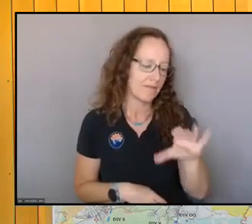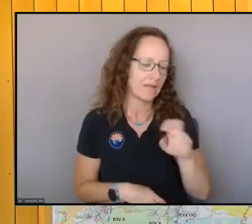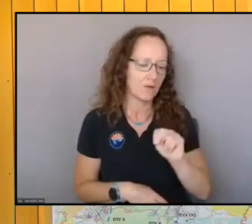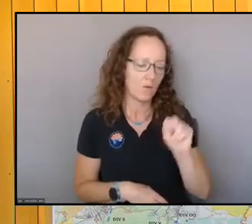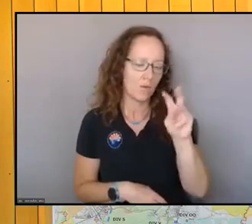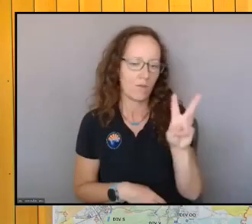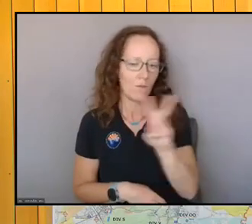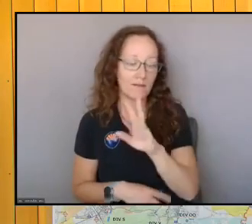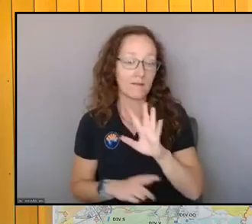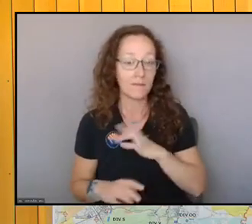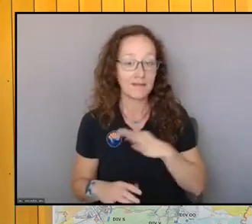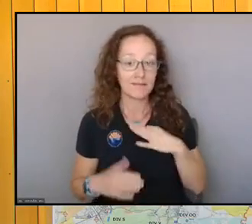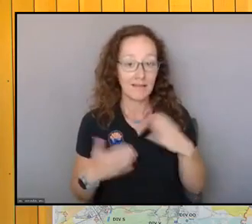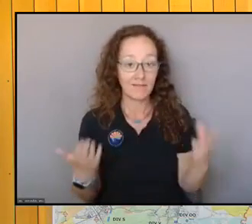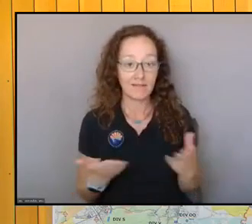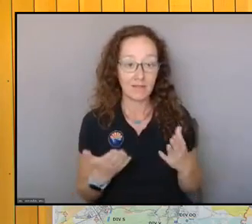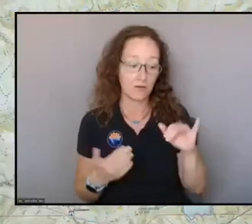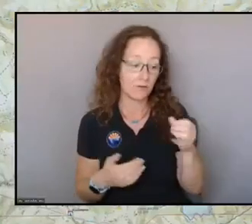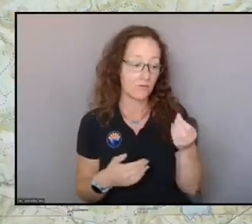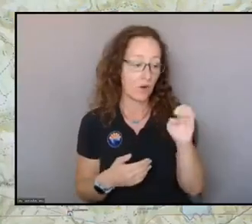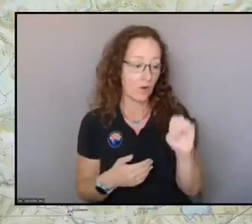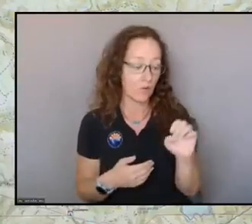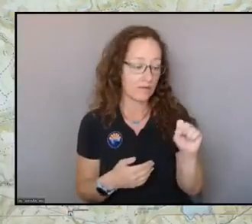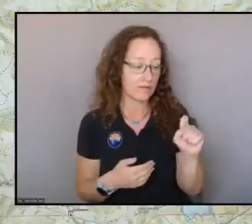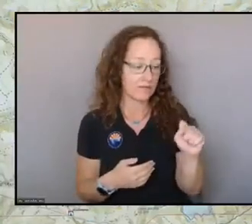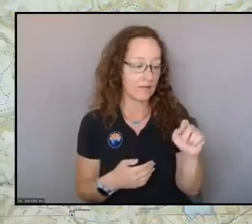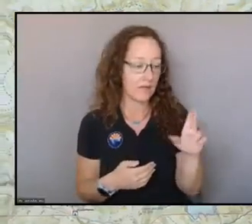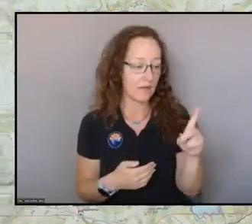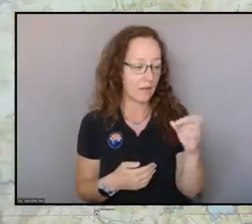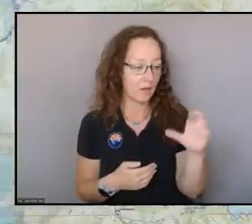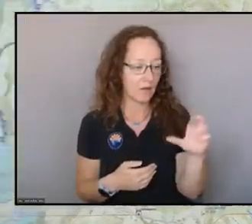I HAVE MY STAFF HERE, JOE AND JASON, AND YOU'LL BE